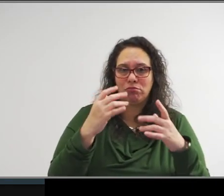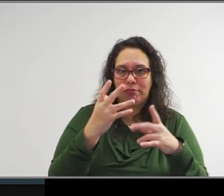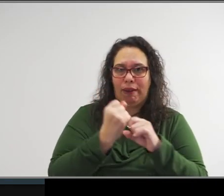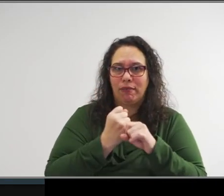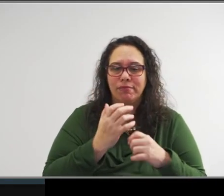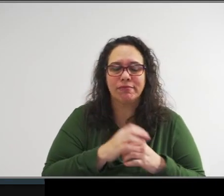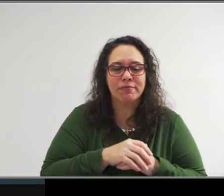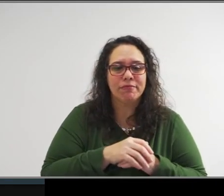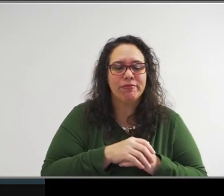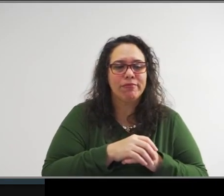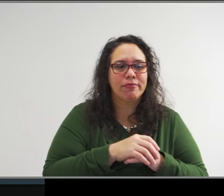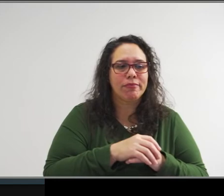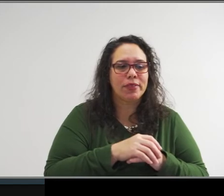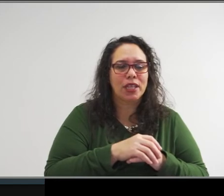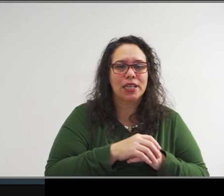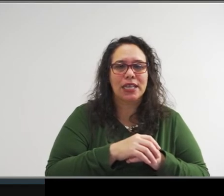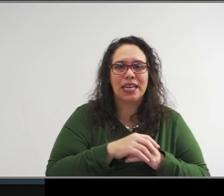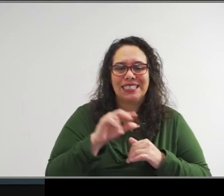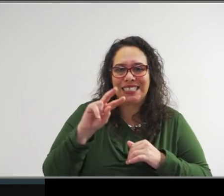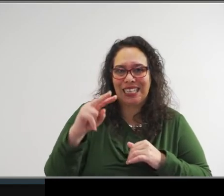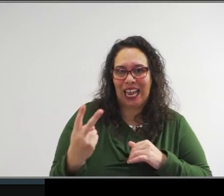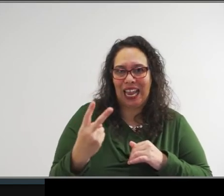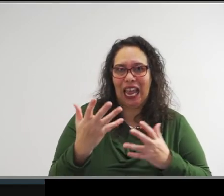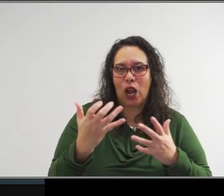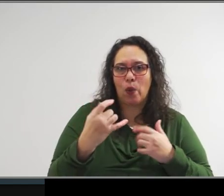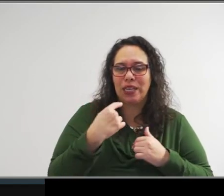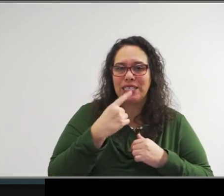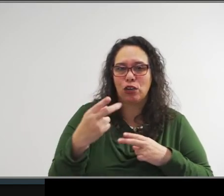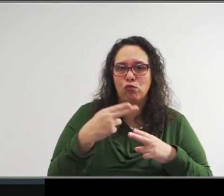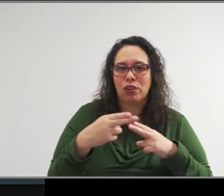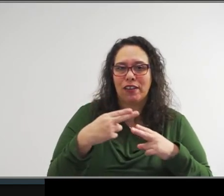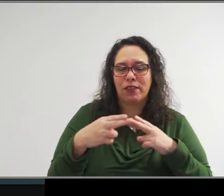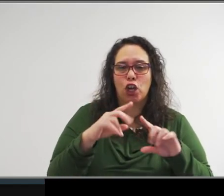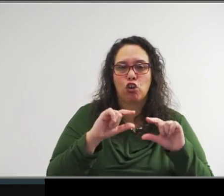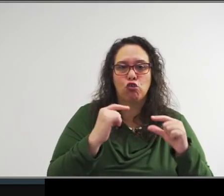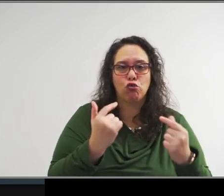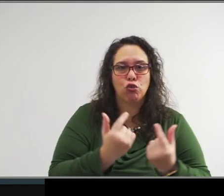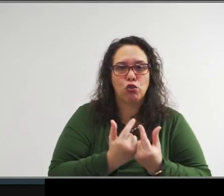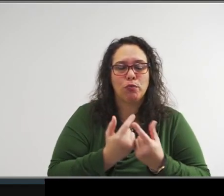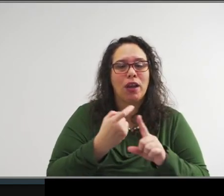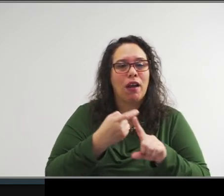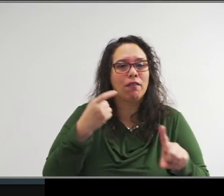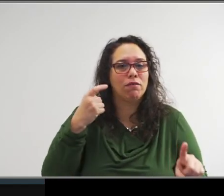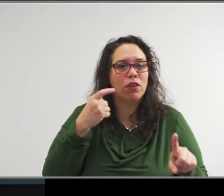Second, I wanna just tell you briefly about a group from the student advisory committee from the superintendent